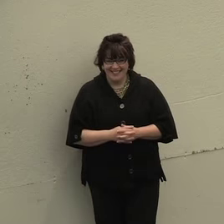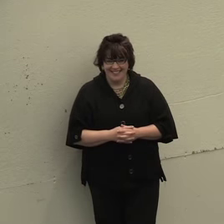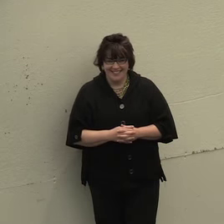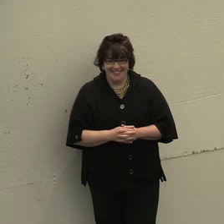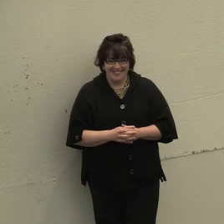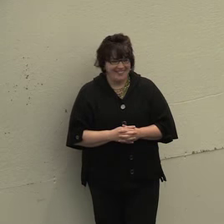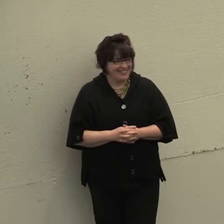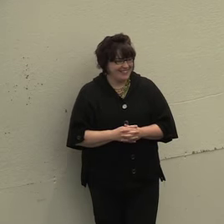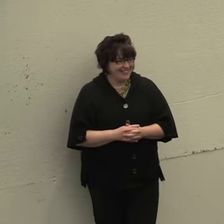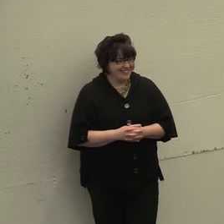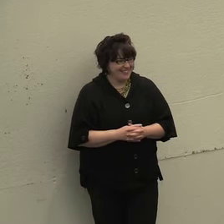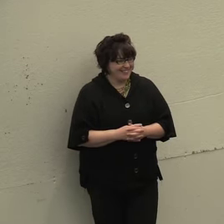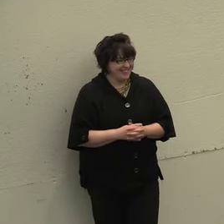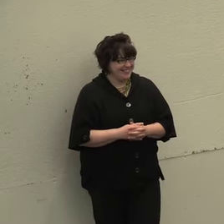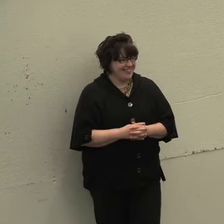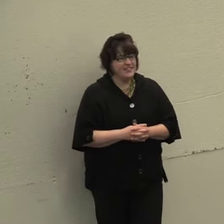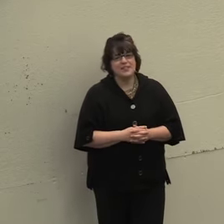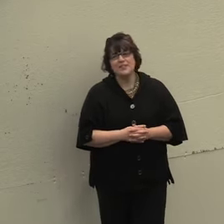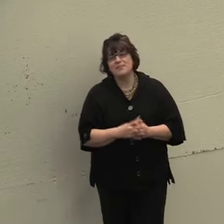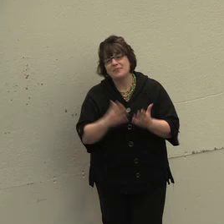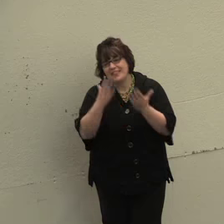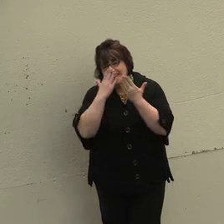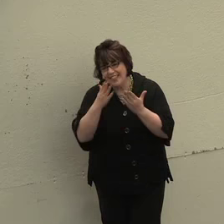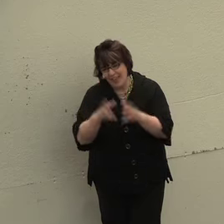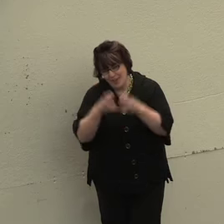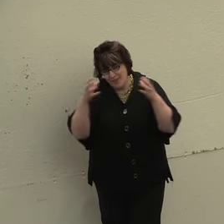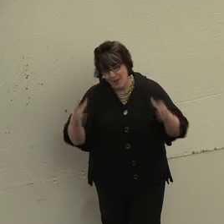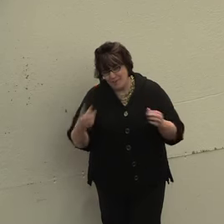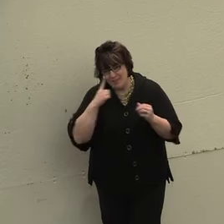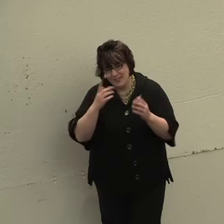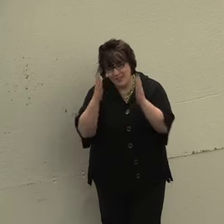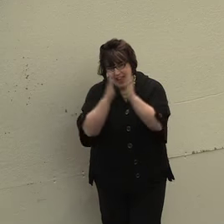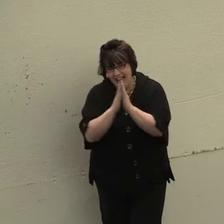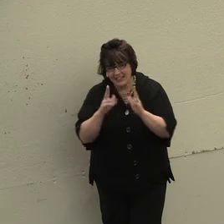Yeah, thank you very much for such energetic questions.